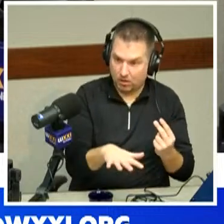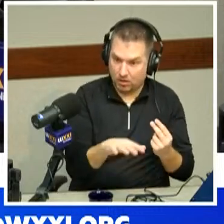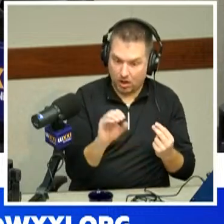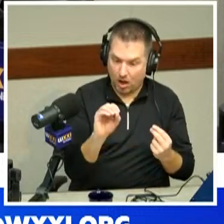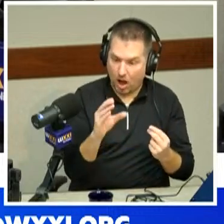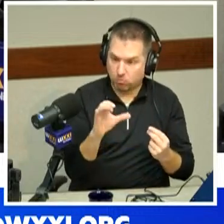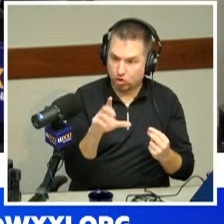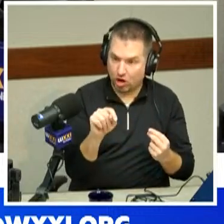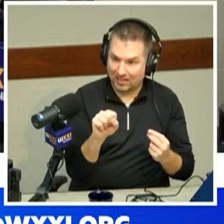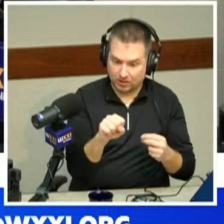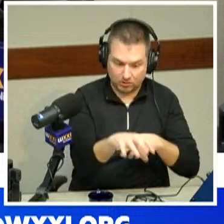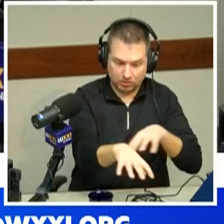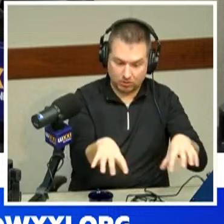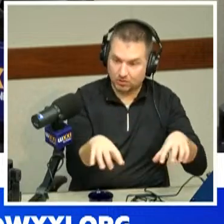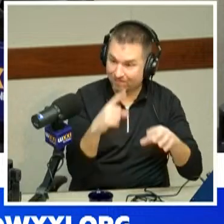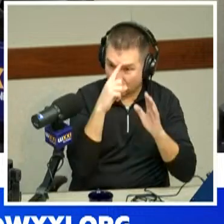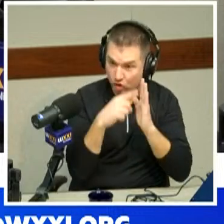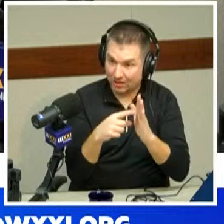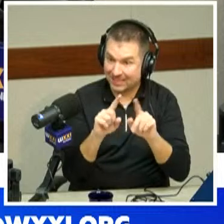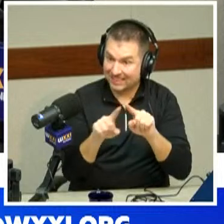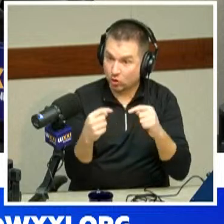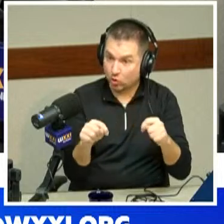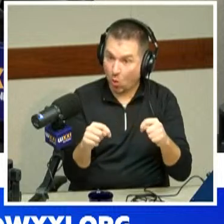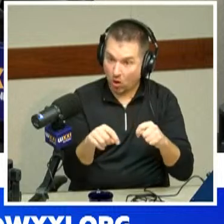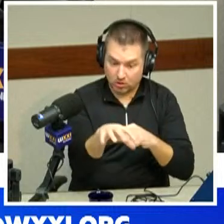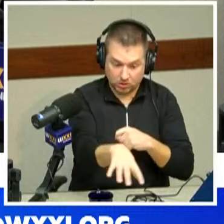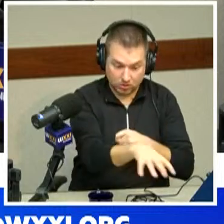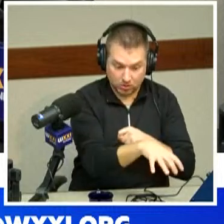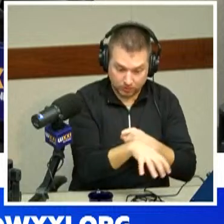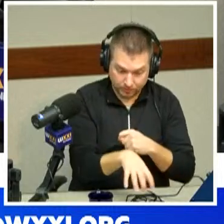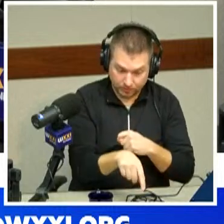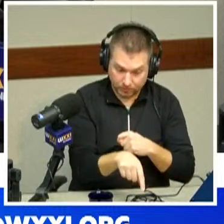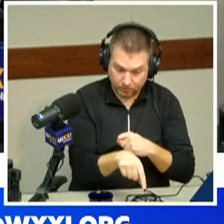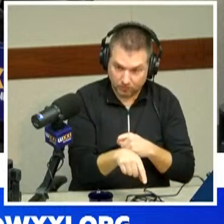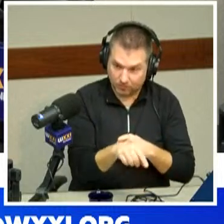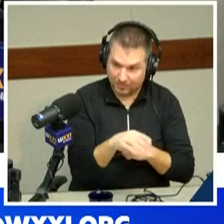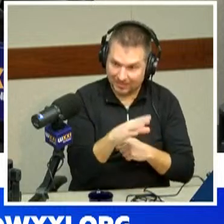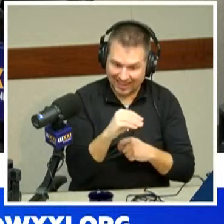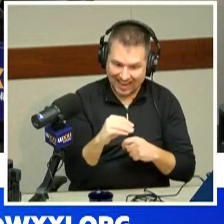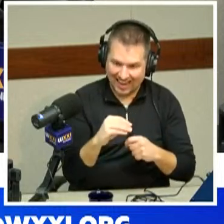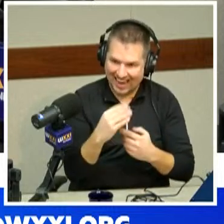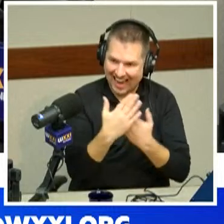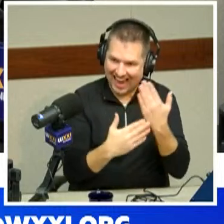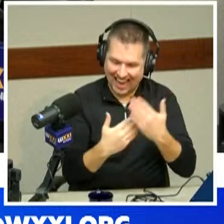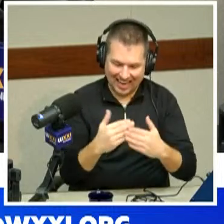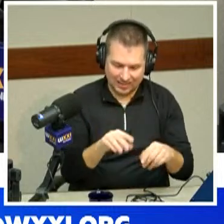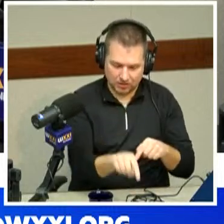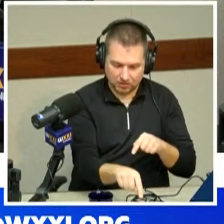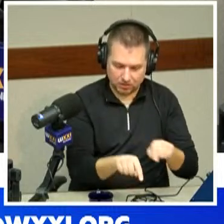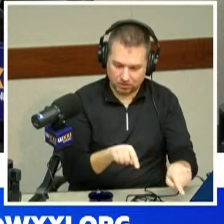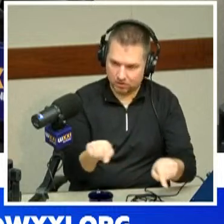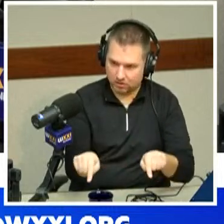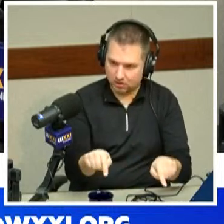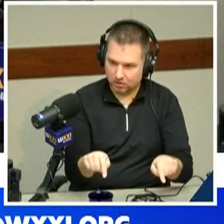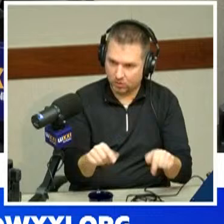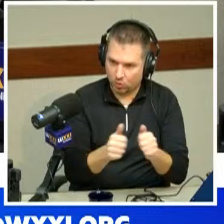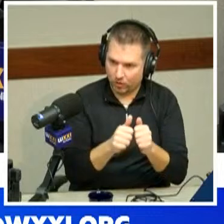the table like the toys and the the interaction like hand interaction with the toy at the same